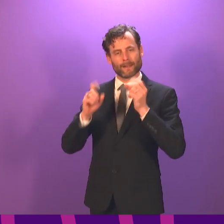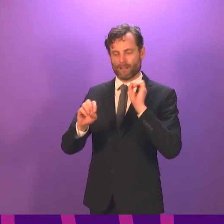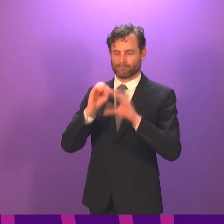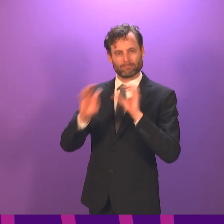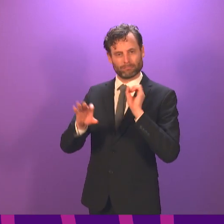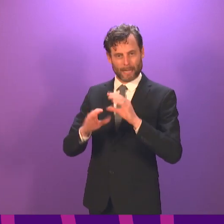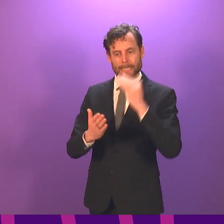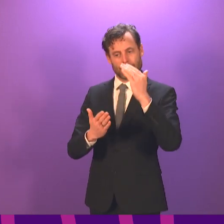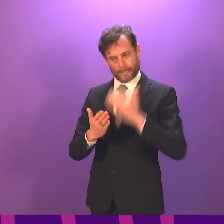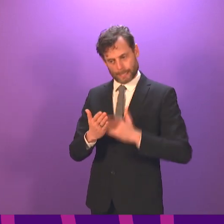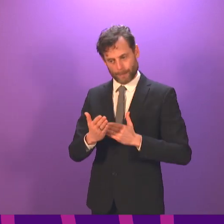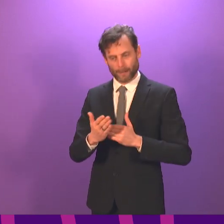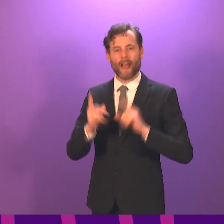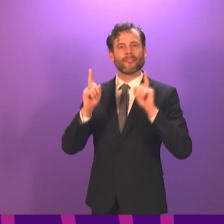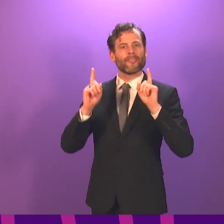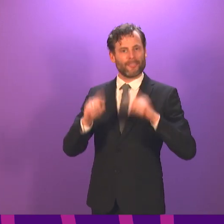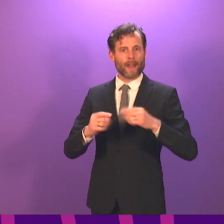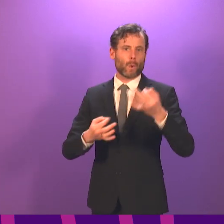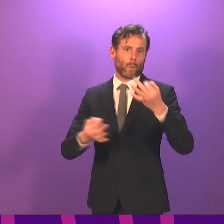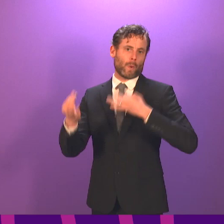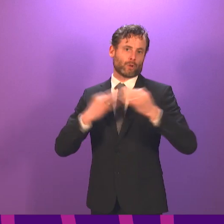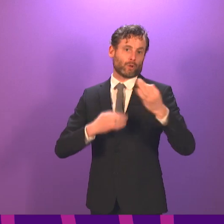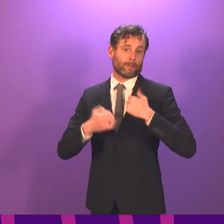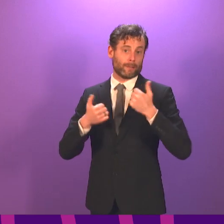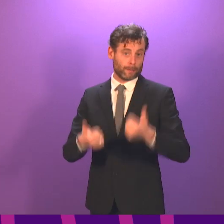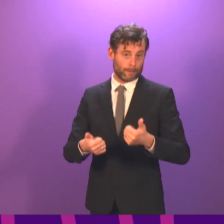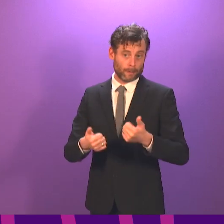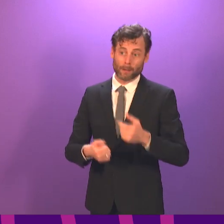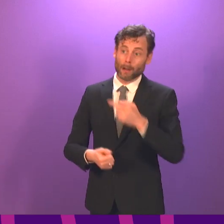following her statement.